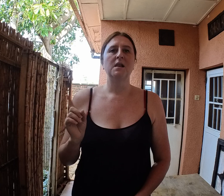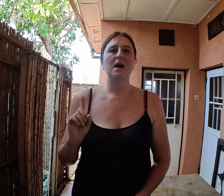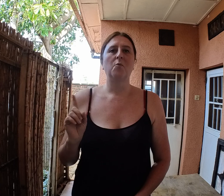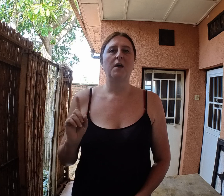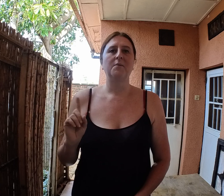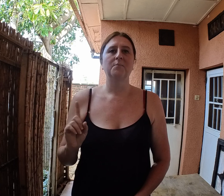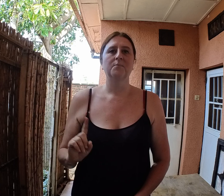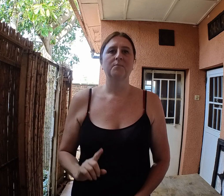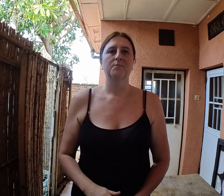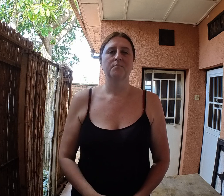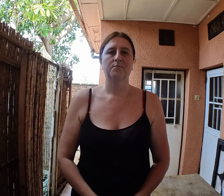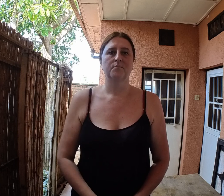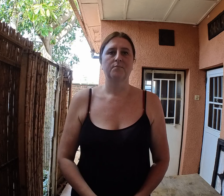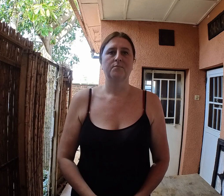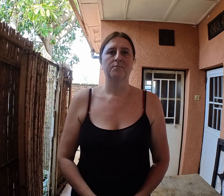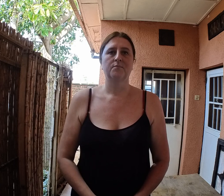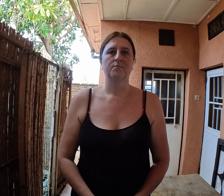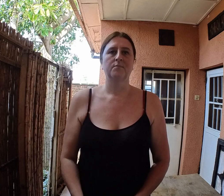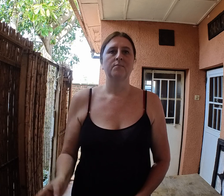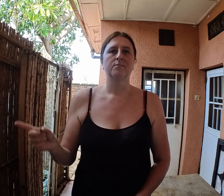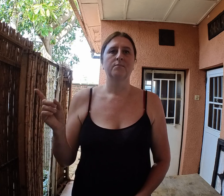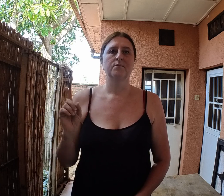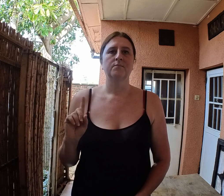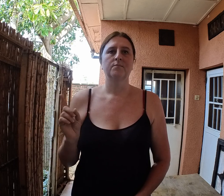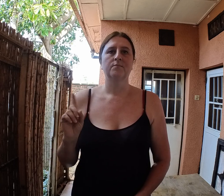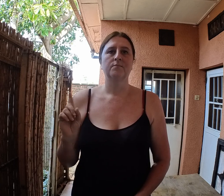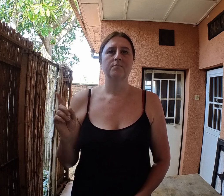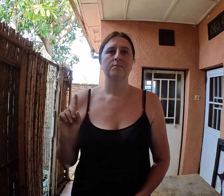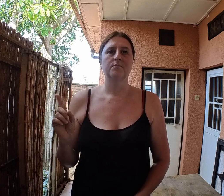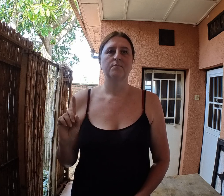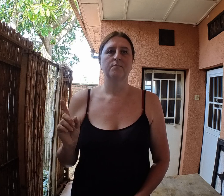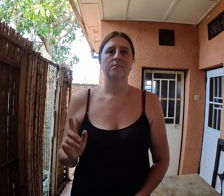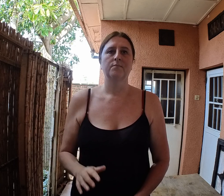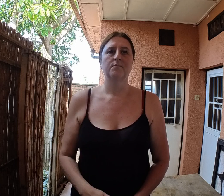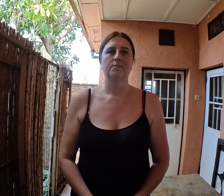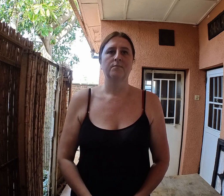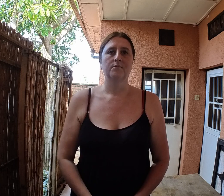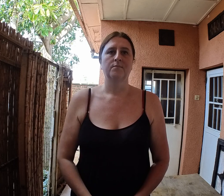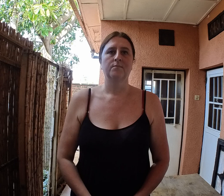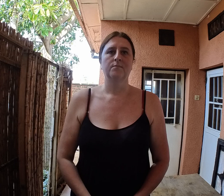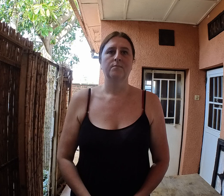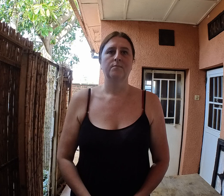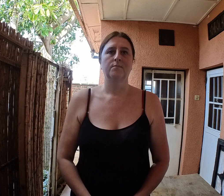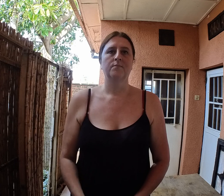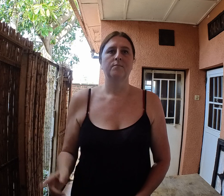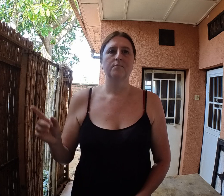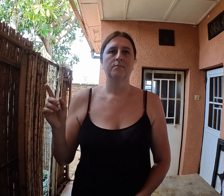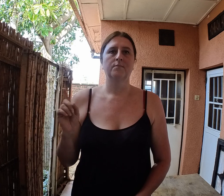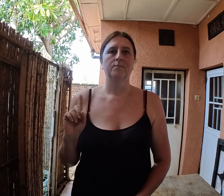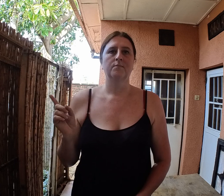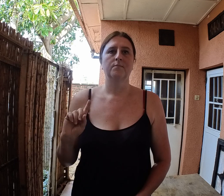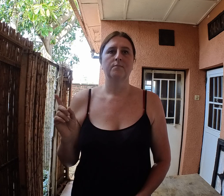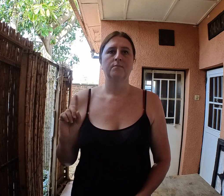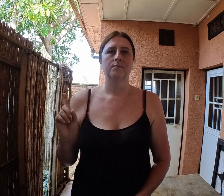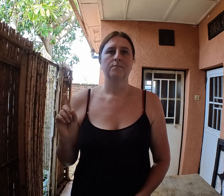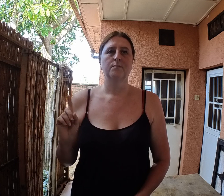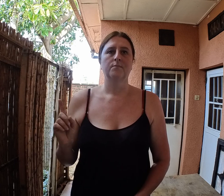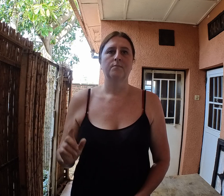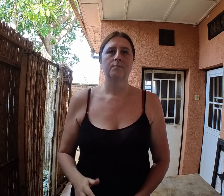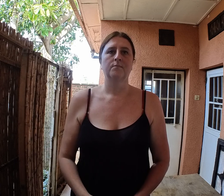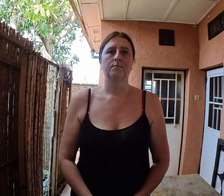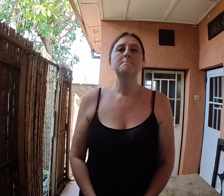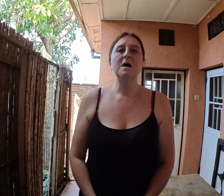Malawi.